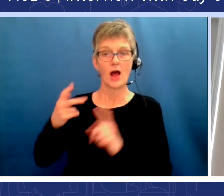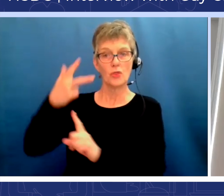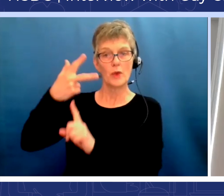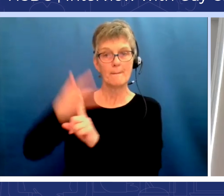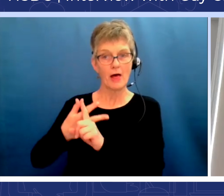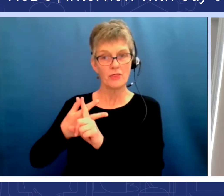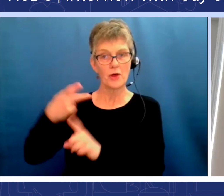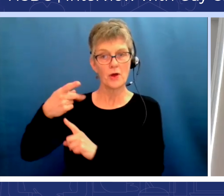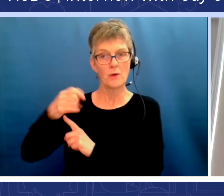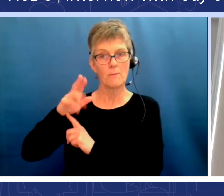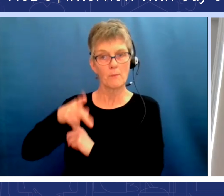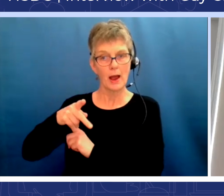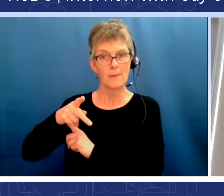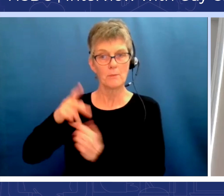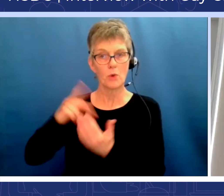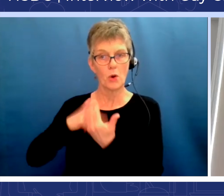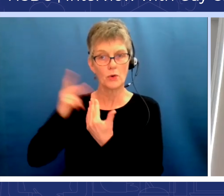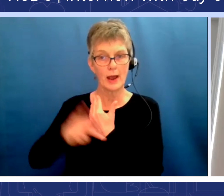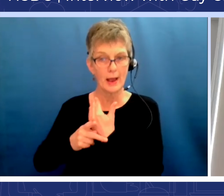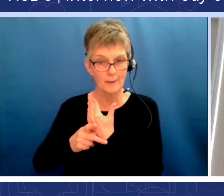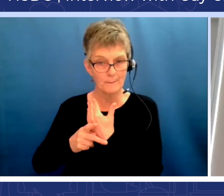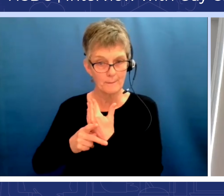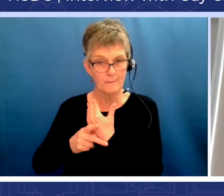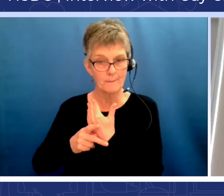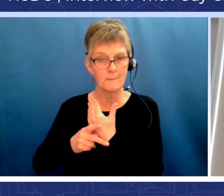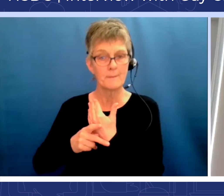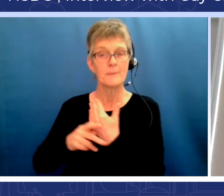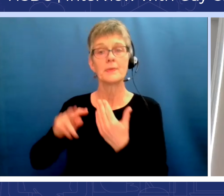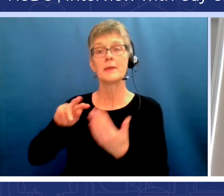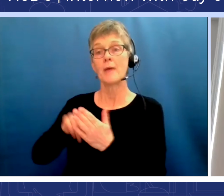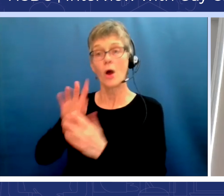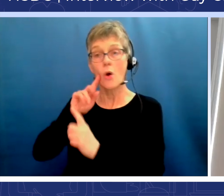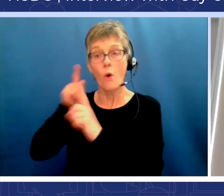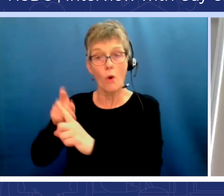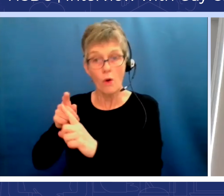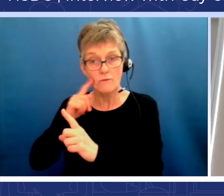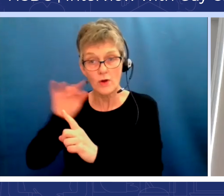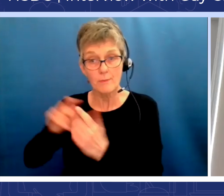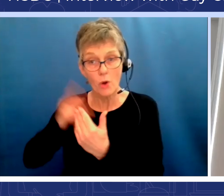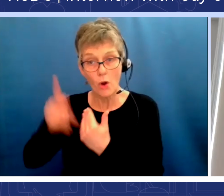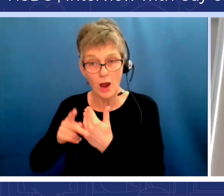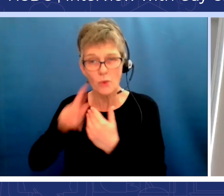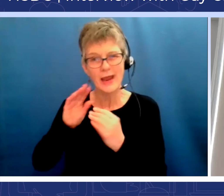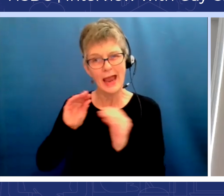that consists of goals that include educating community members about PREP